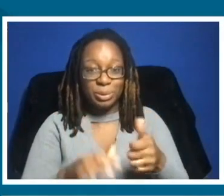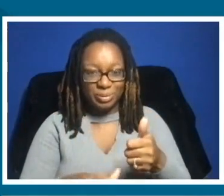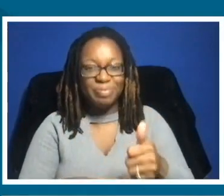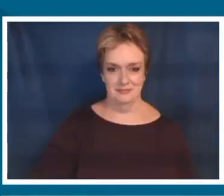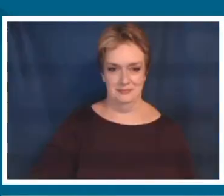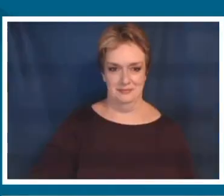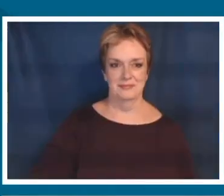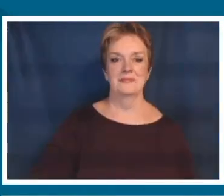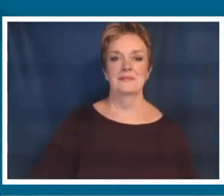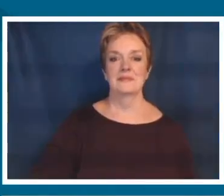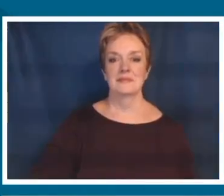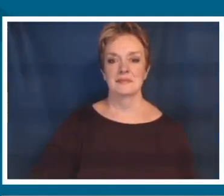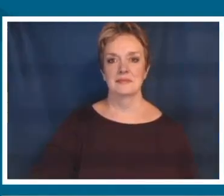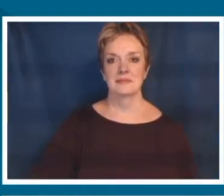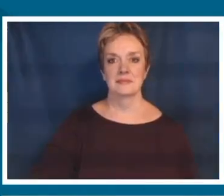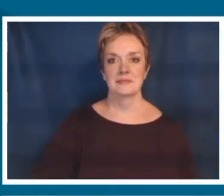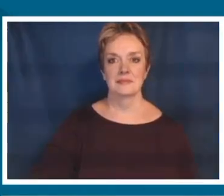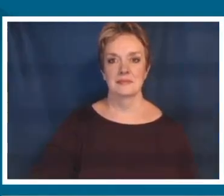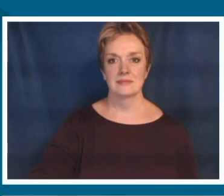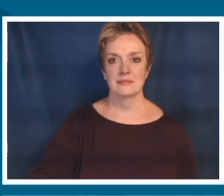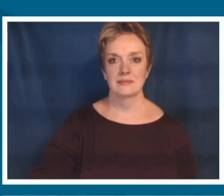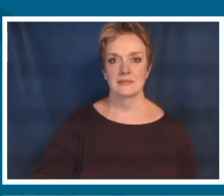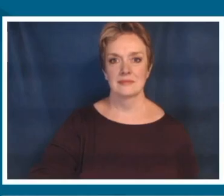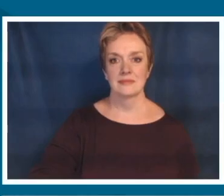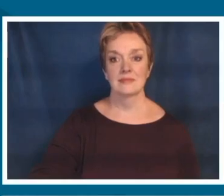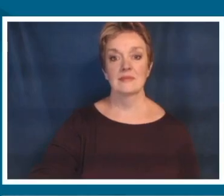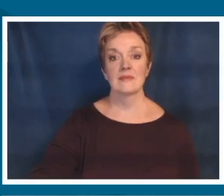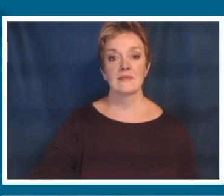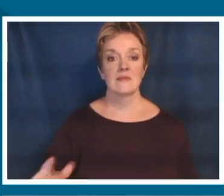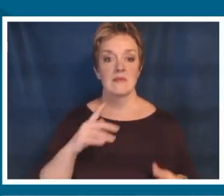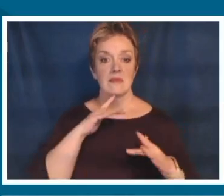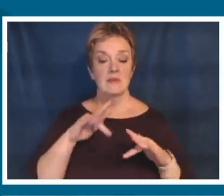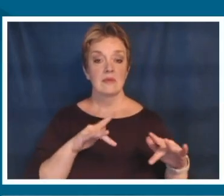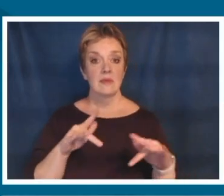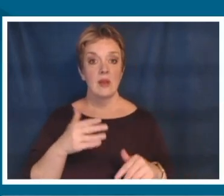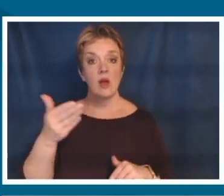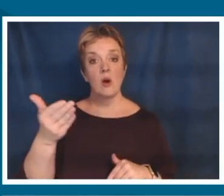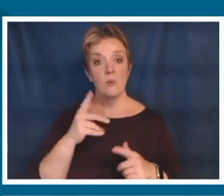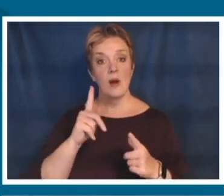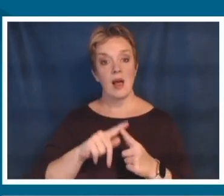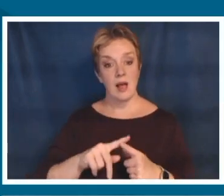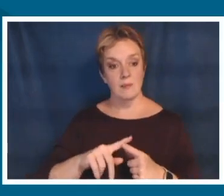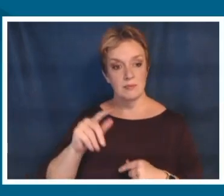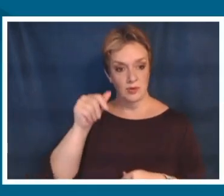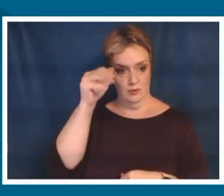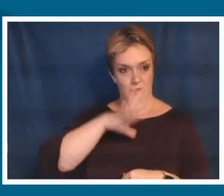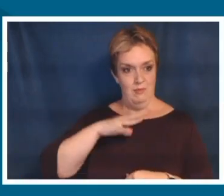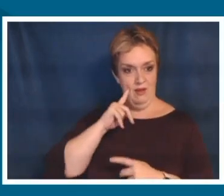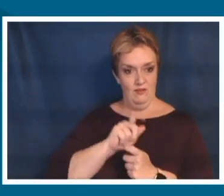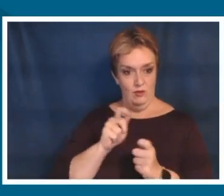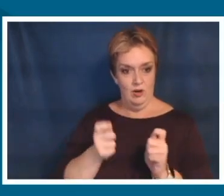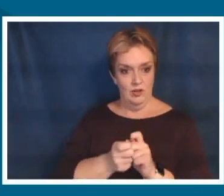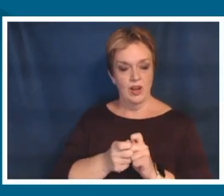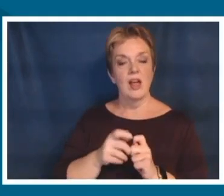welcome to men of change taking into the streets a powerful exhibition presented by the